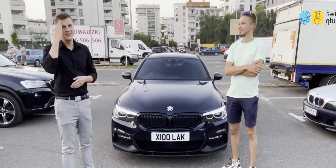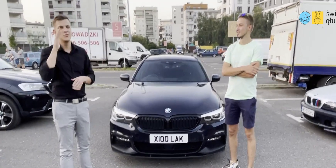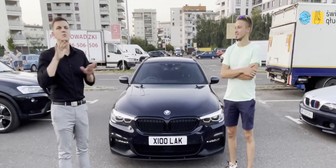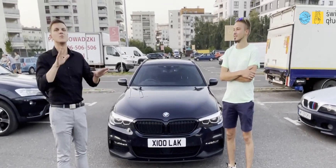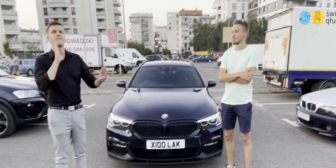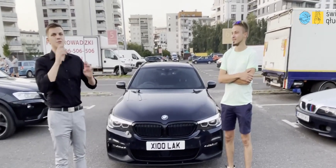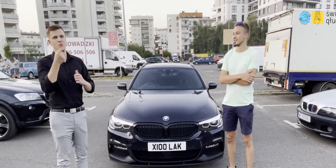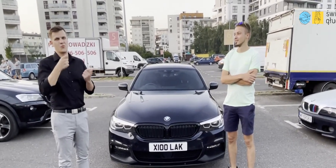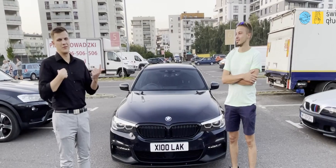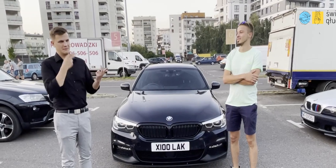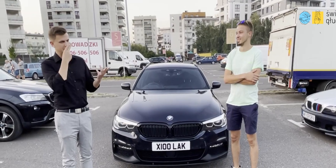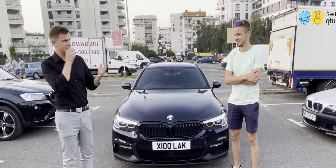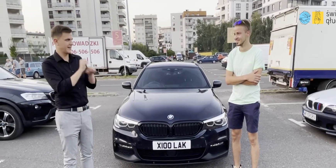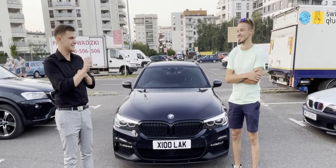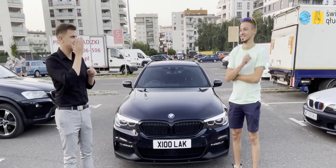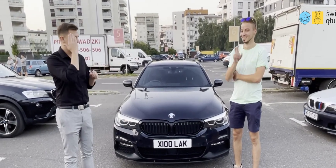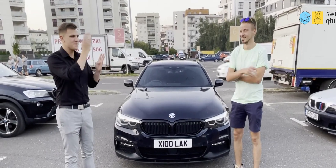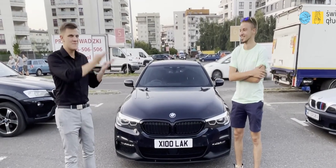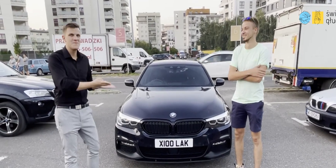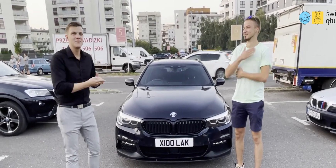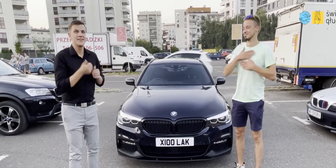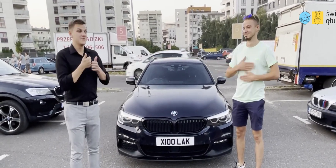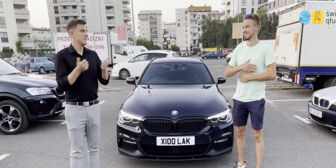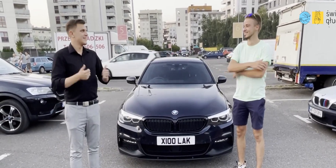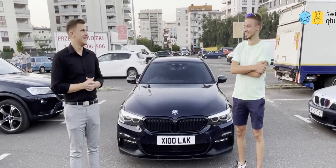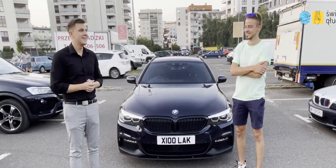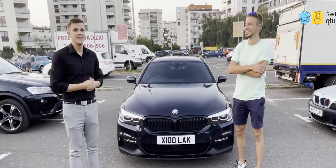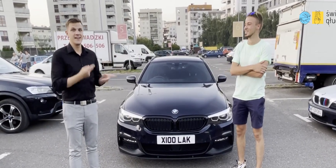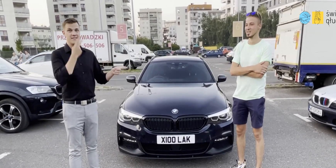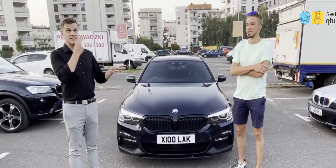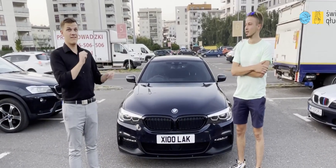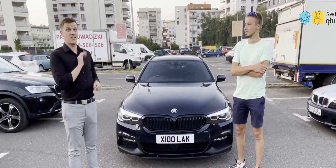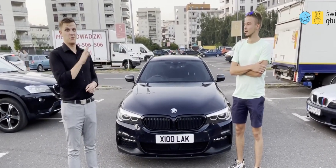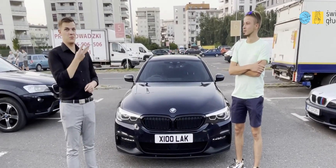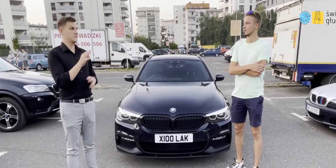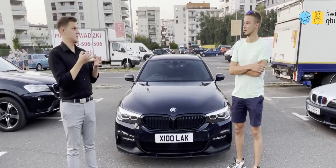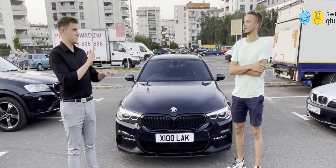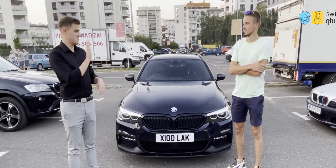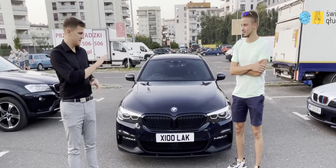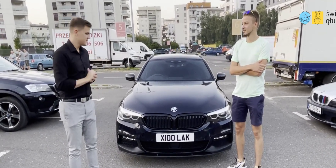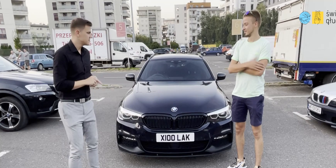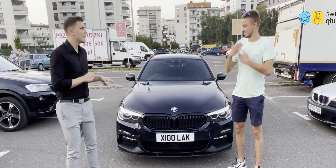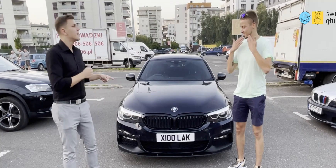[K]: You probably know Damian, he puts a lot of posts on different groups... I see you have a nice car -